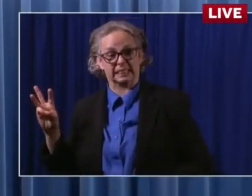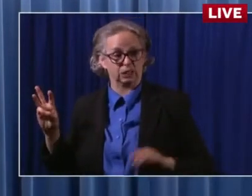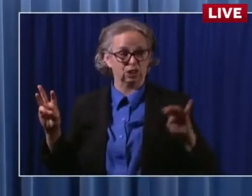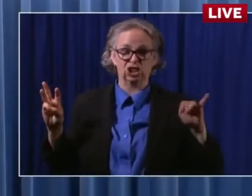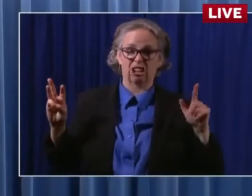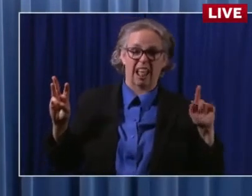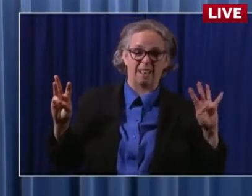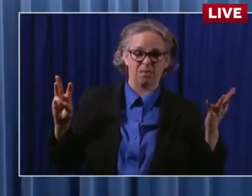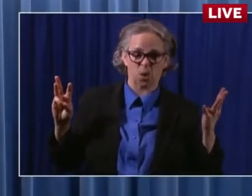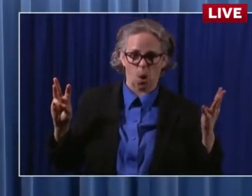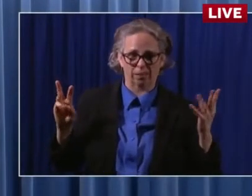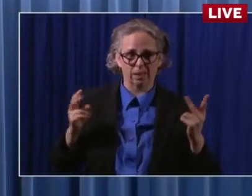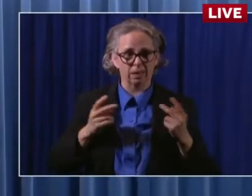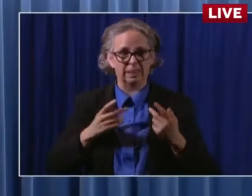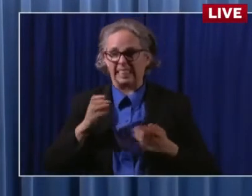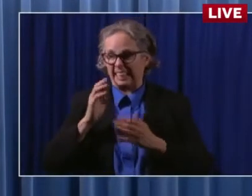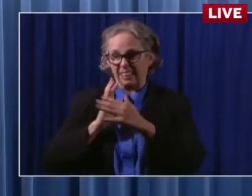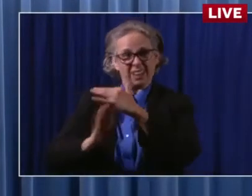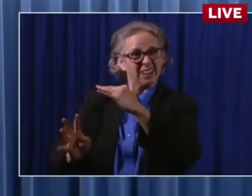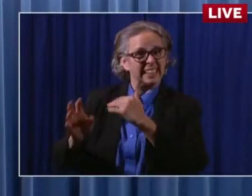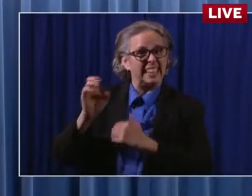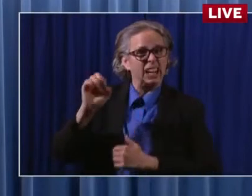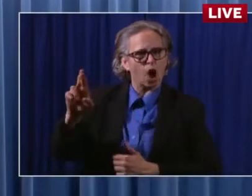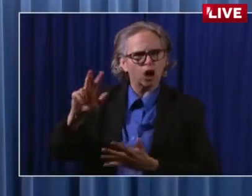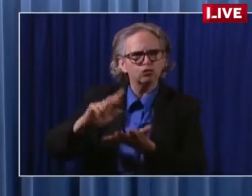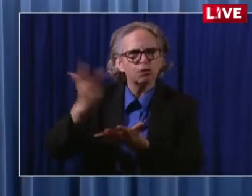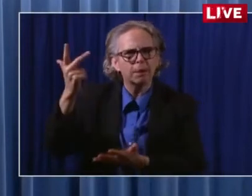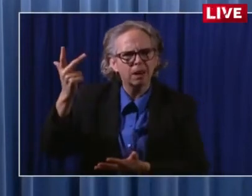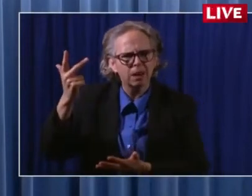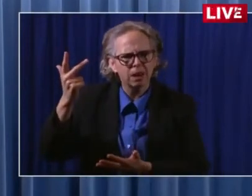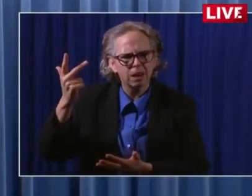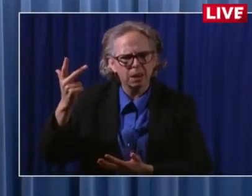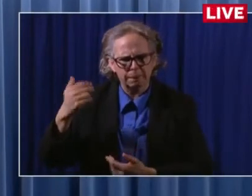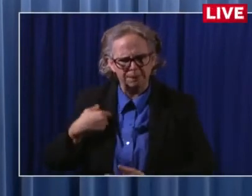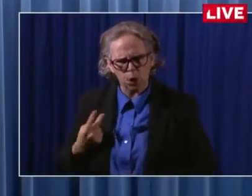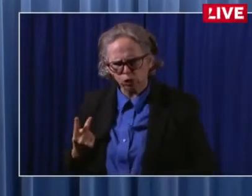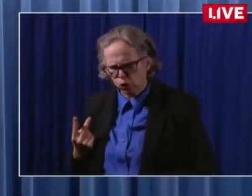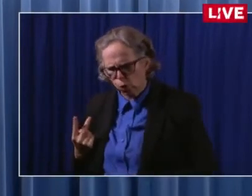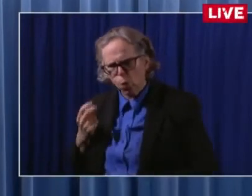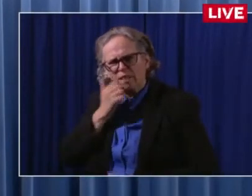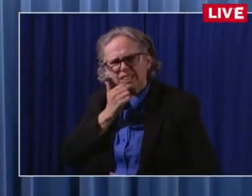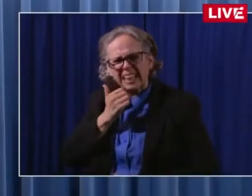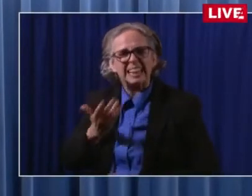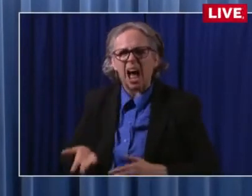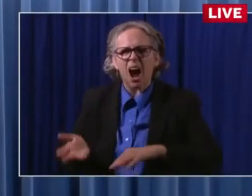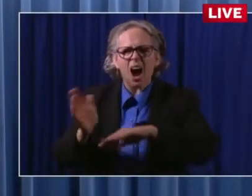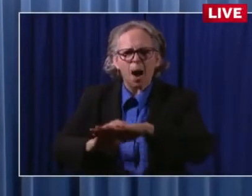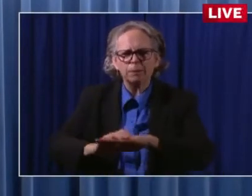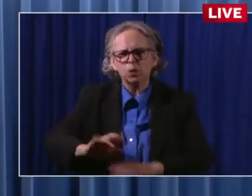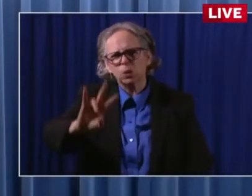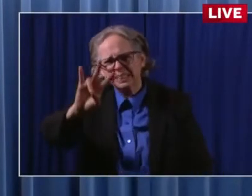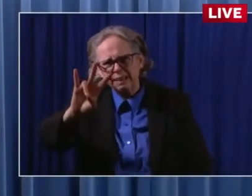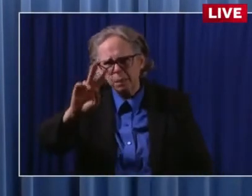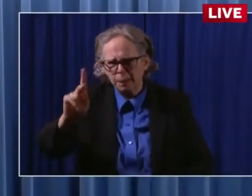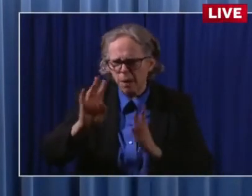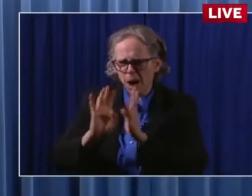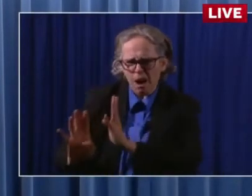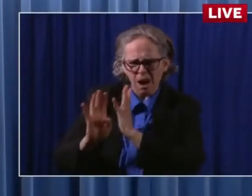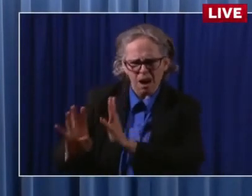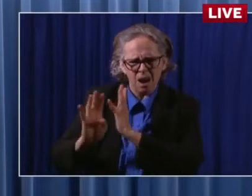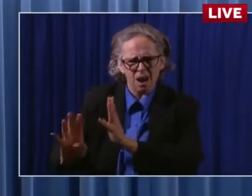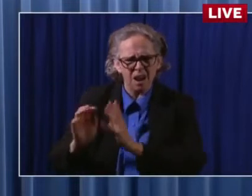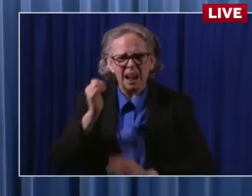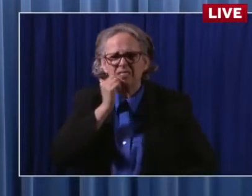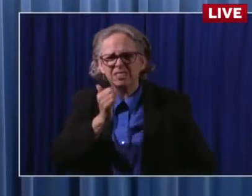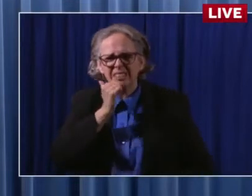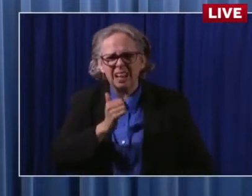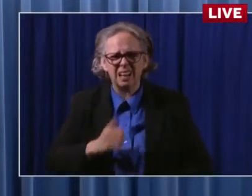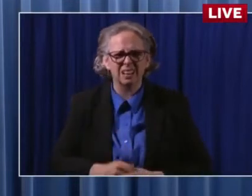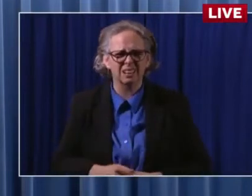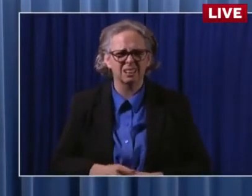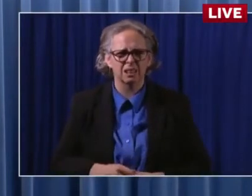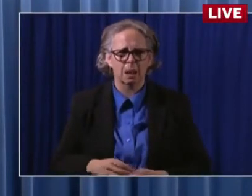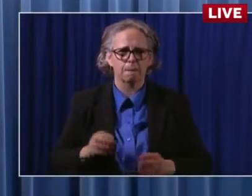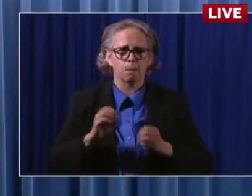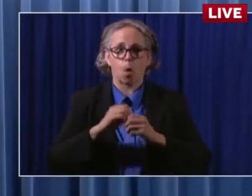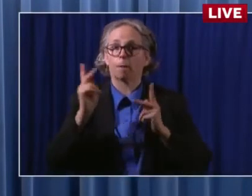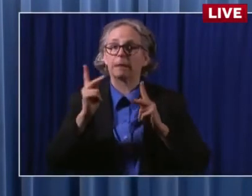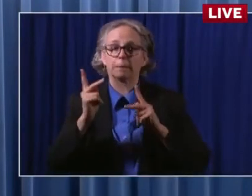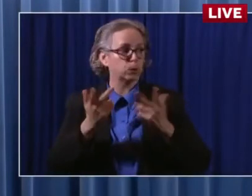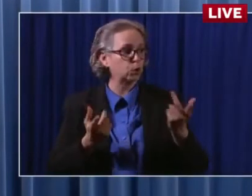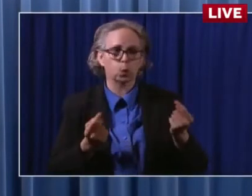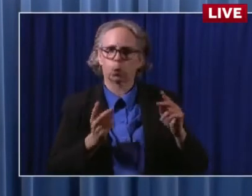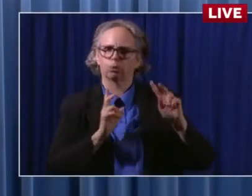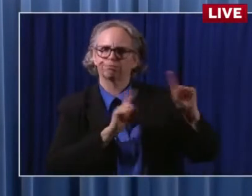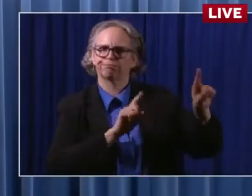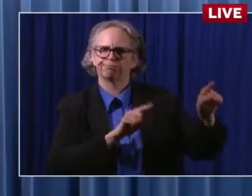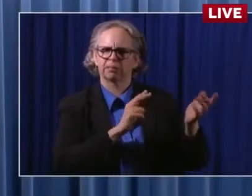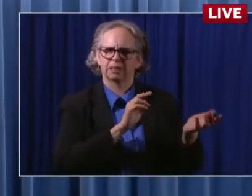FROM JUNE 16 TO JULY 4, VISITS FOR COVID-19 SYMPTOMS TO THE EMERGENCY DEPARTMENT TRIPLED HIM AN AVERAGE OF TWO A-DAY 10 AVERAGE OF SEVEN PER DAY.